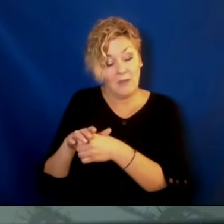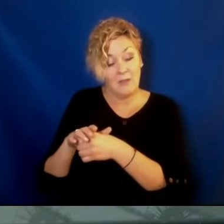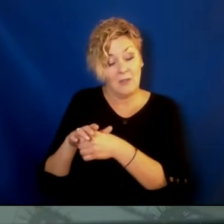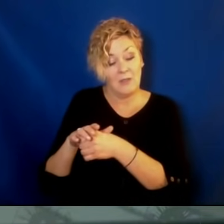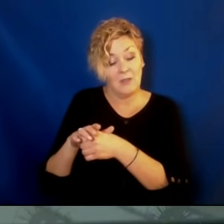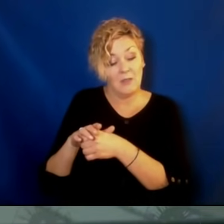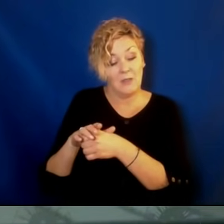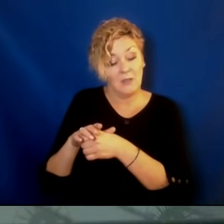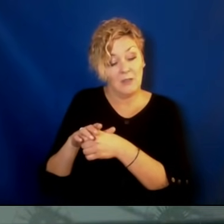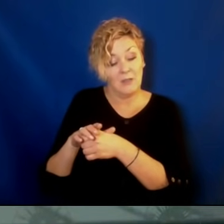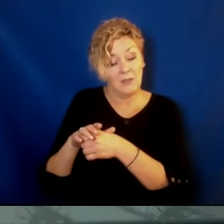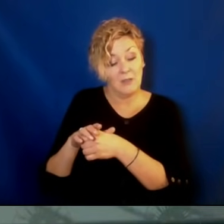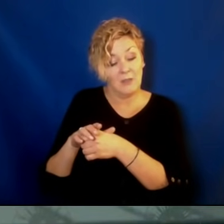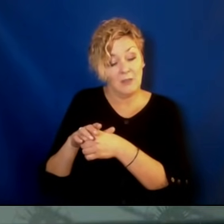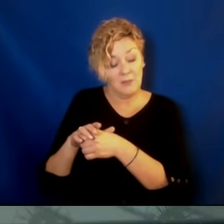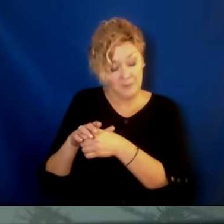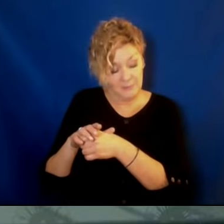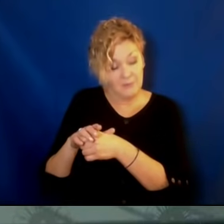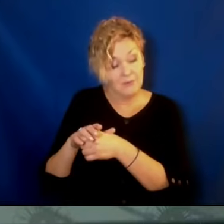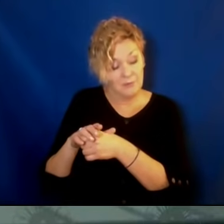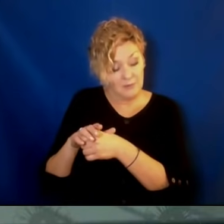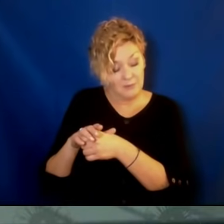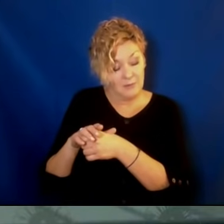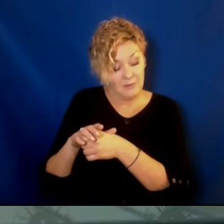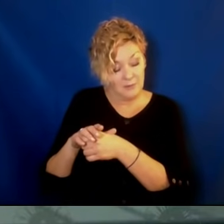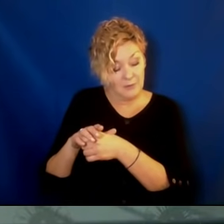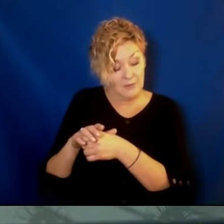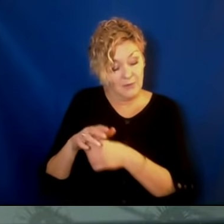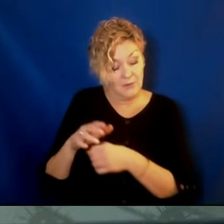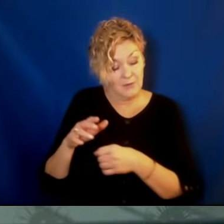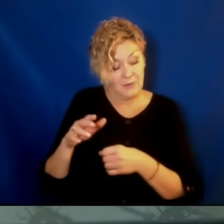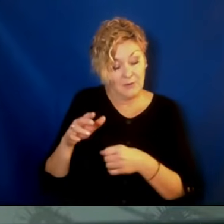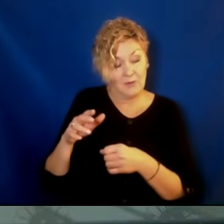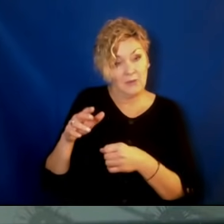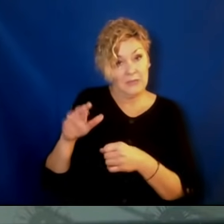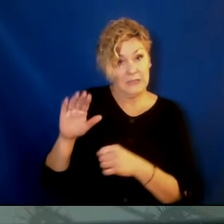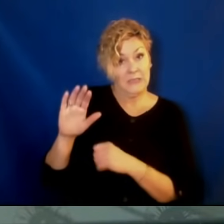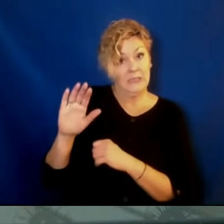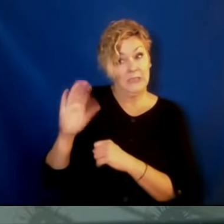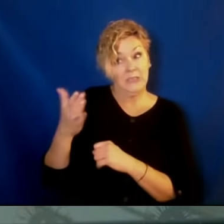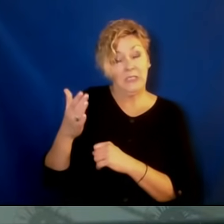because I think communication by young people's best often carried out by young people.